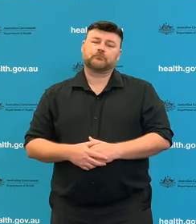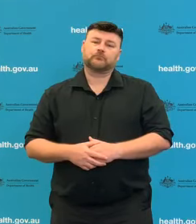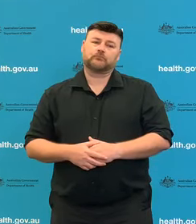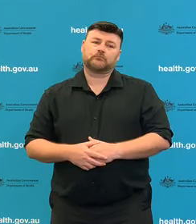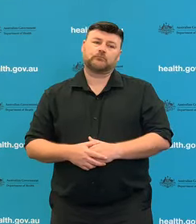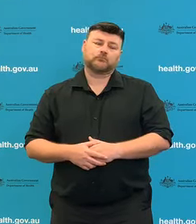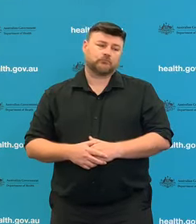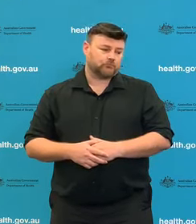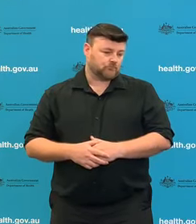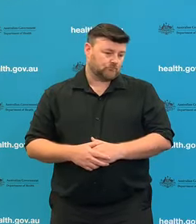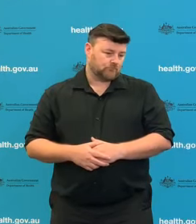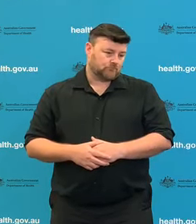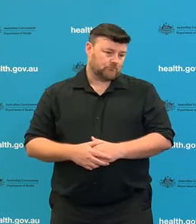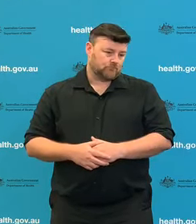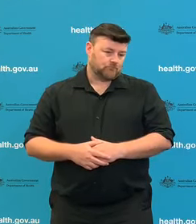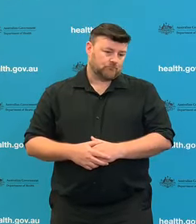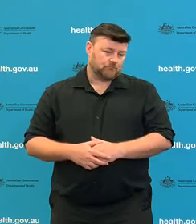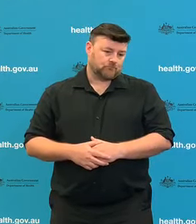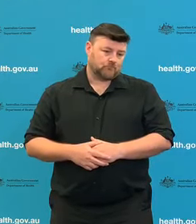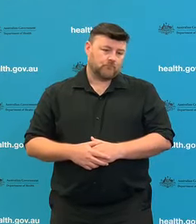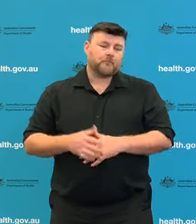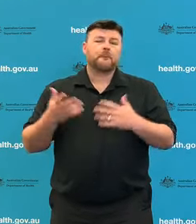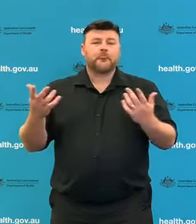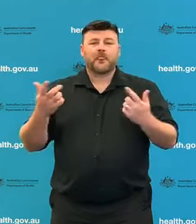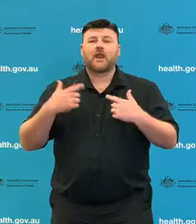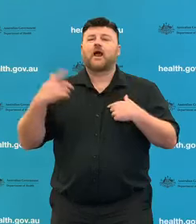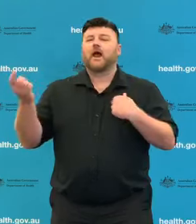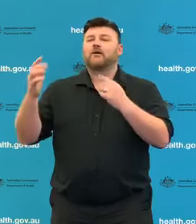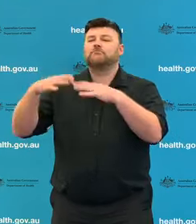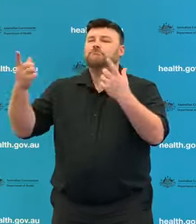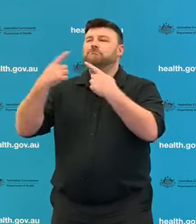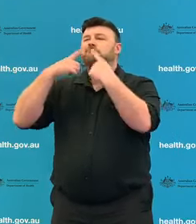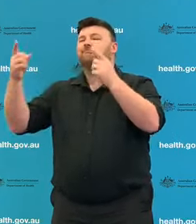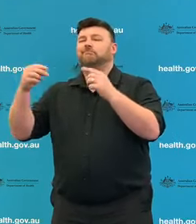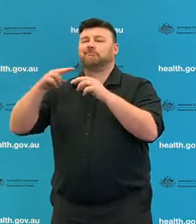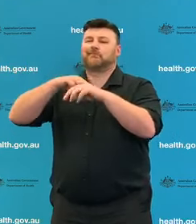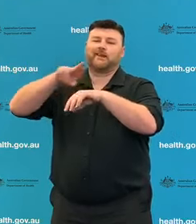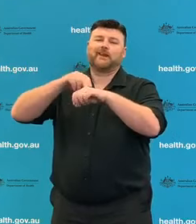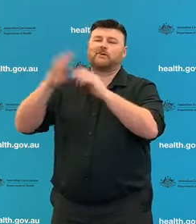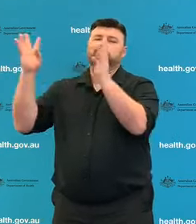expect you to comment on what will be discussed at National Cabinet tomorrow. I was just wondering if, but from a health perspective,